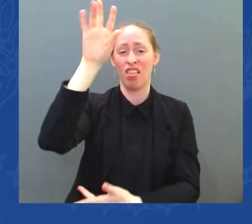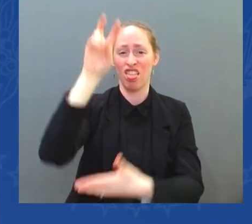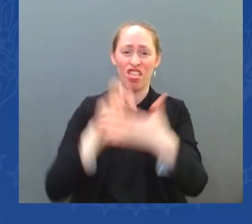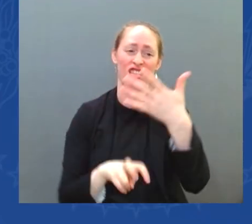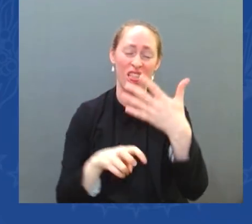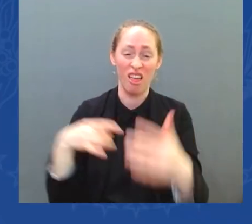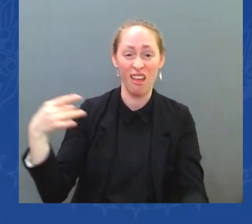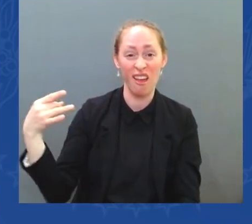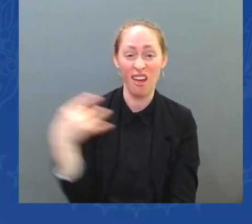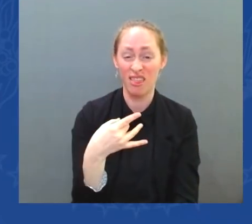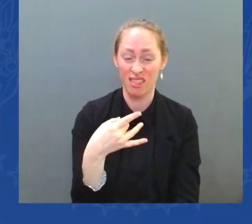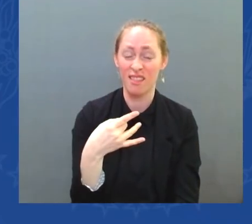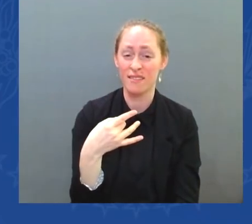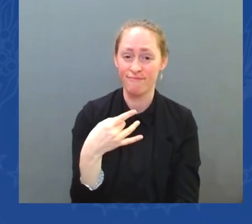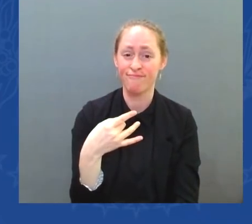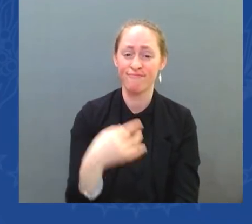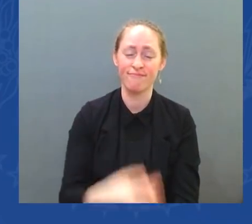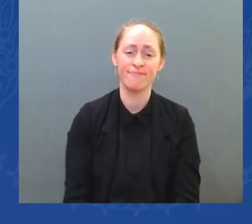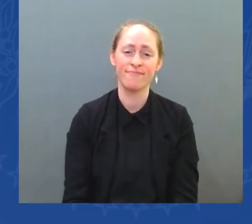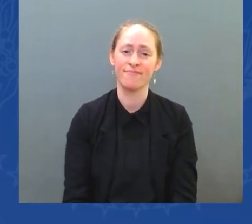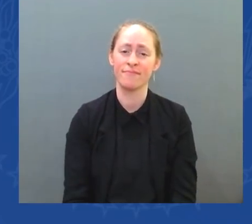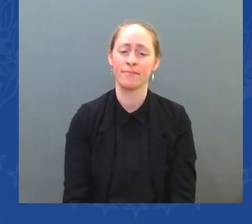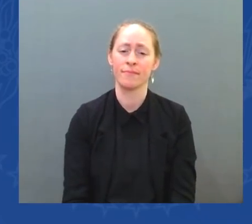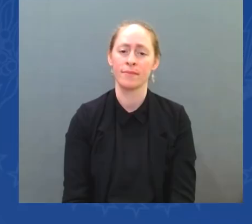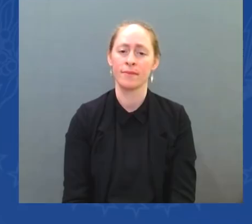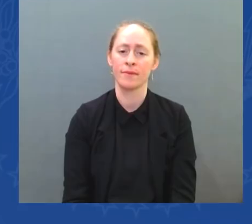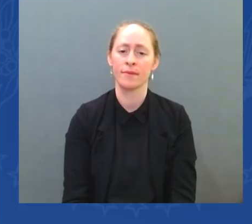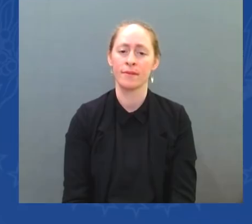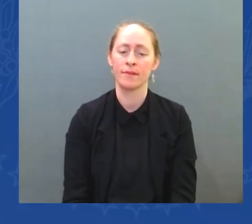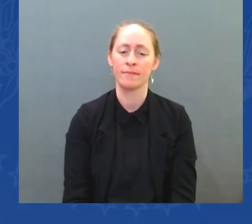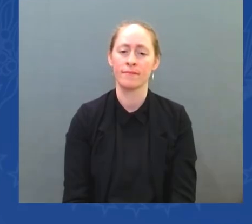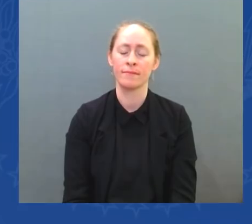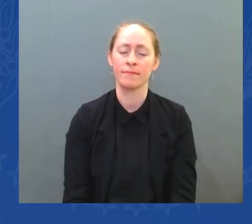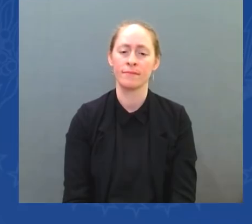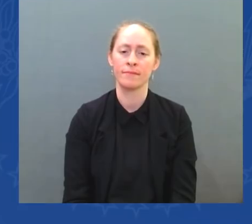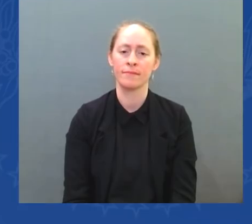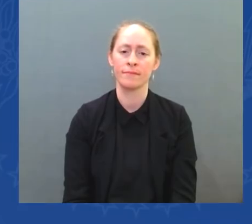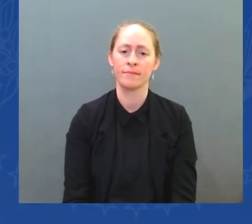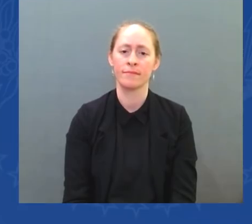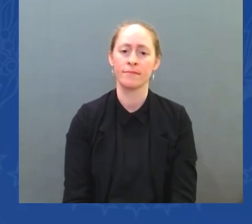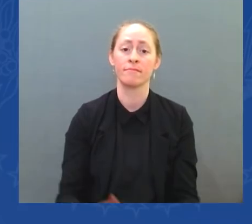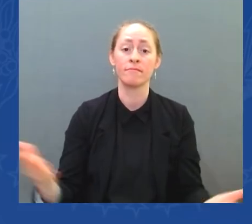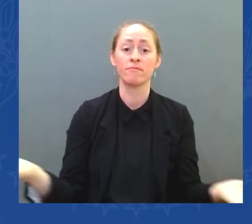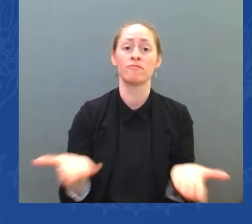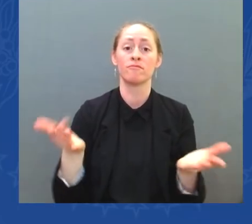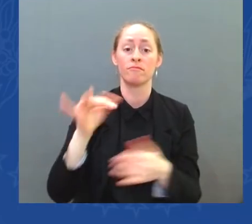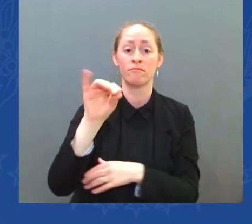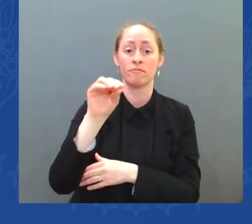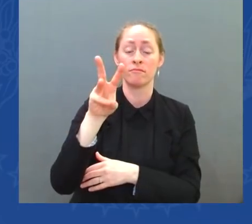is delivering $93 million for those bridges just this year. Ninety-three million.